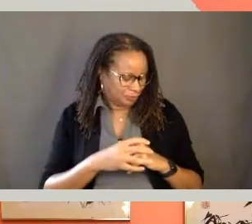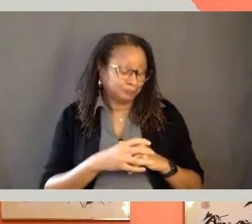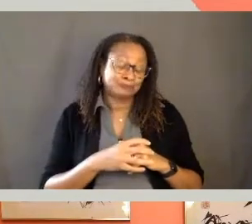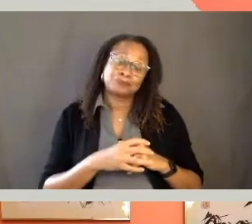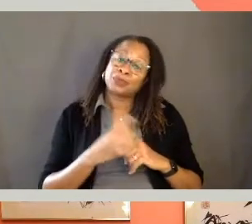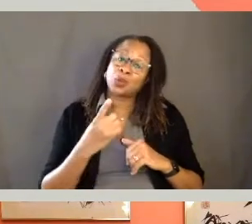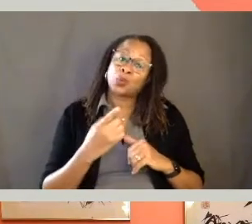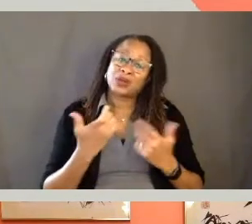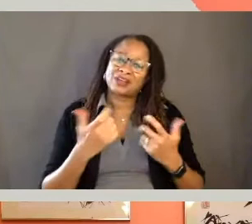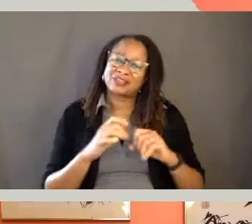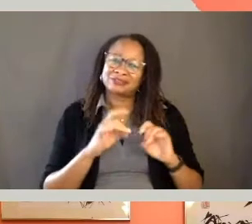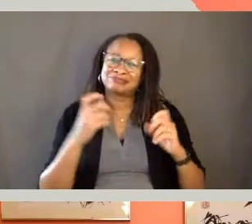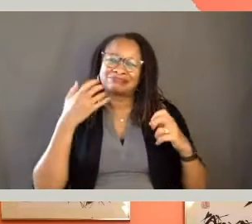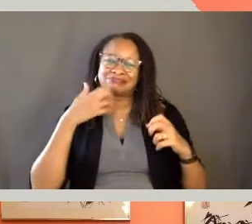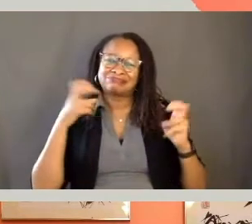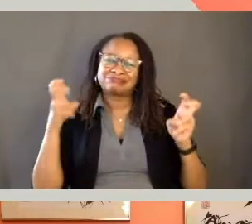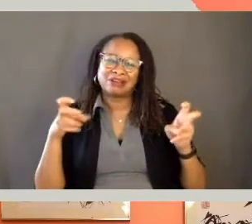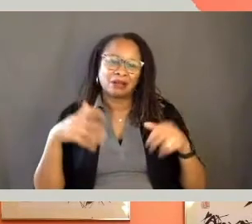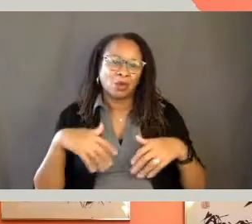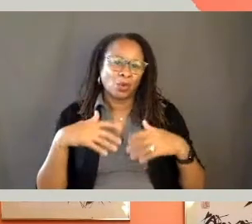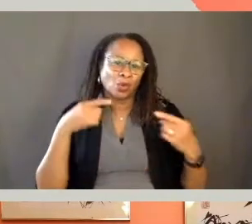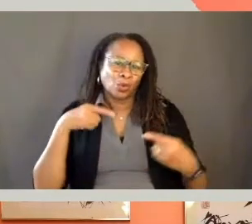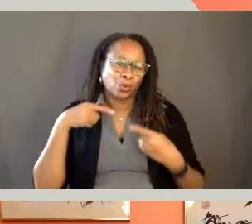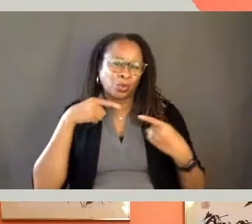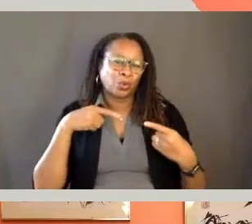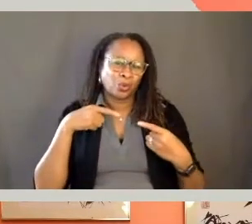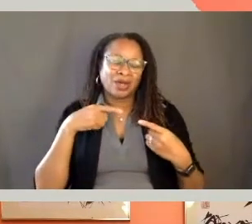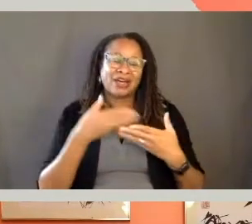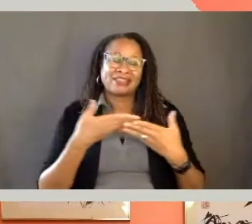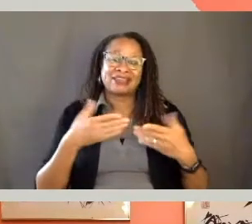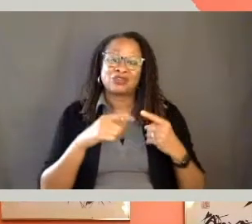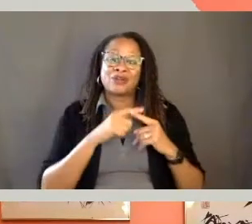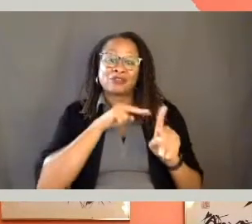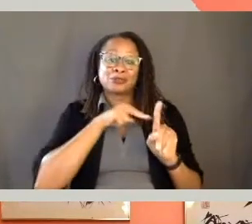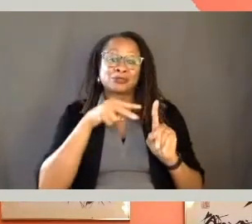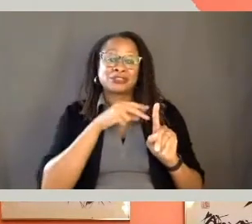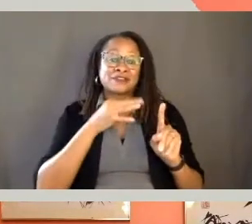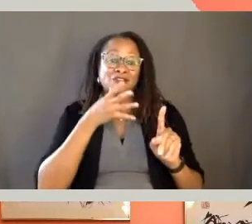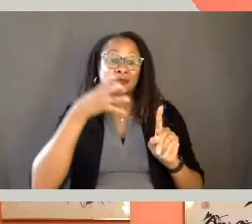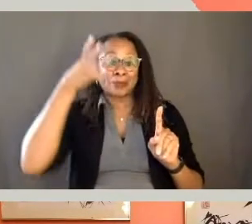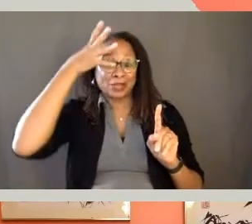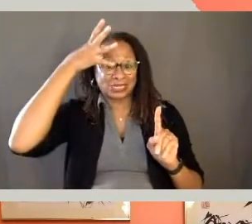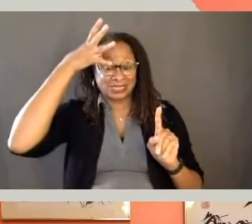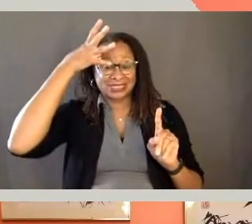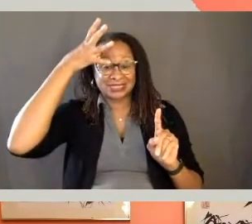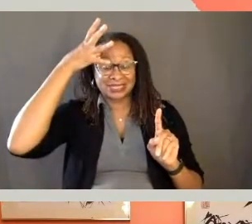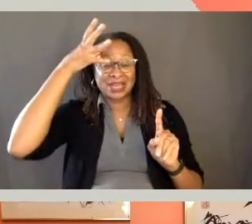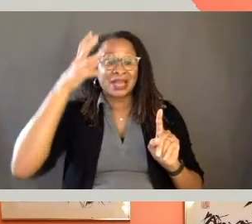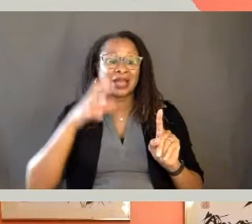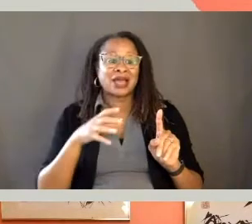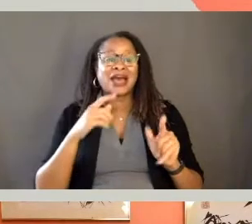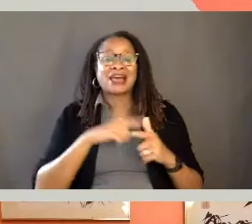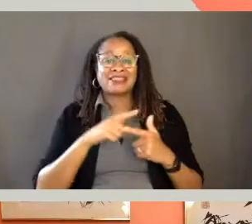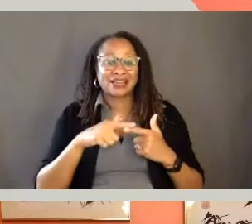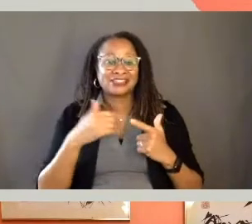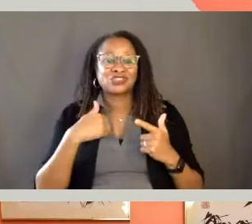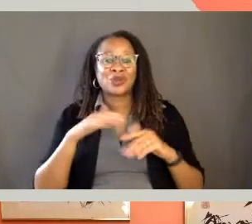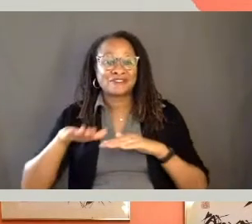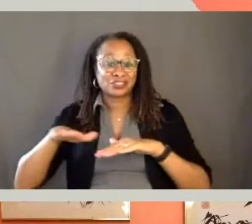one of the contentious things about the film is like you have the viewpoint of parents, the parents of the family, and then you have the children.